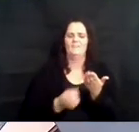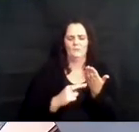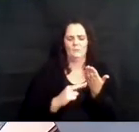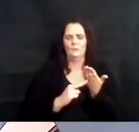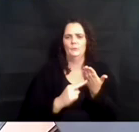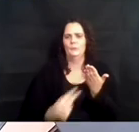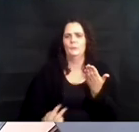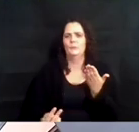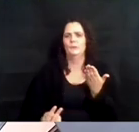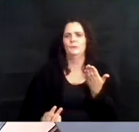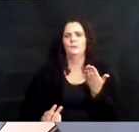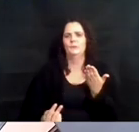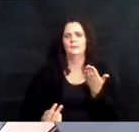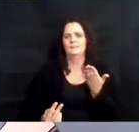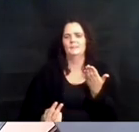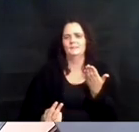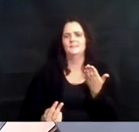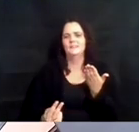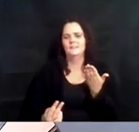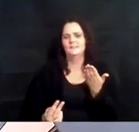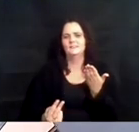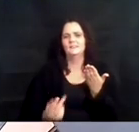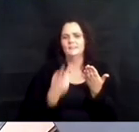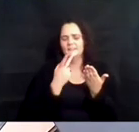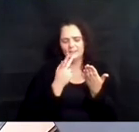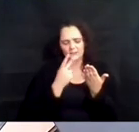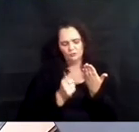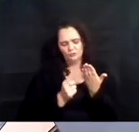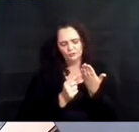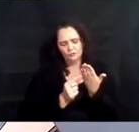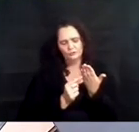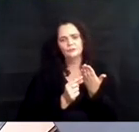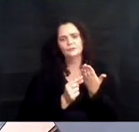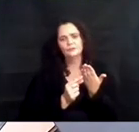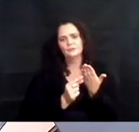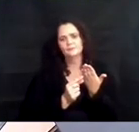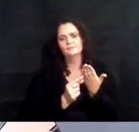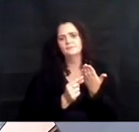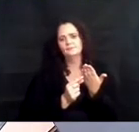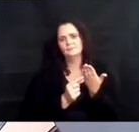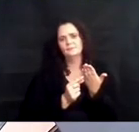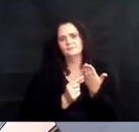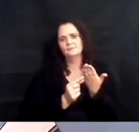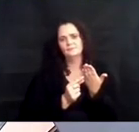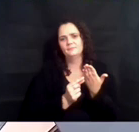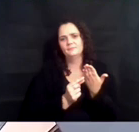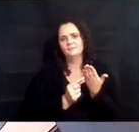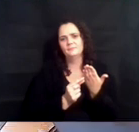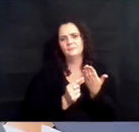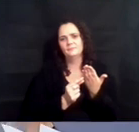I'm gonna pull it through until I have about an inch, a little bit more of thread hanging out there and then.